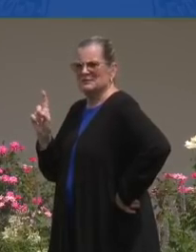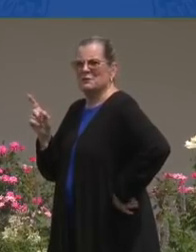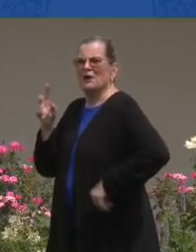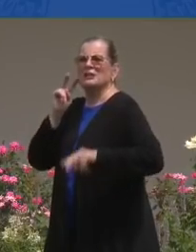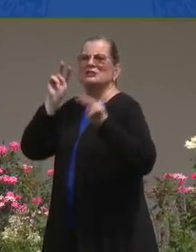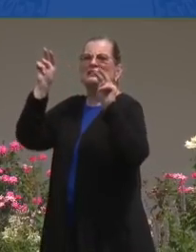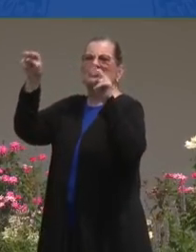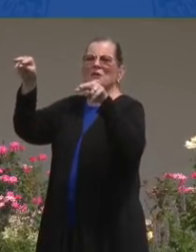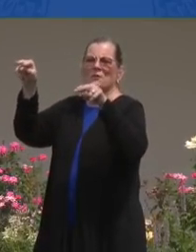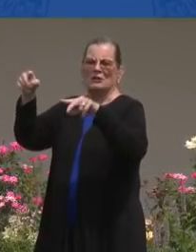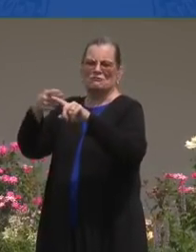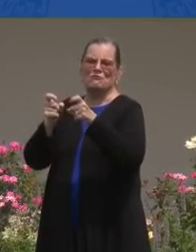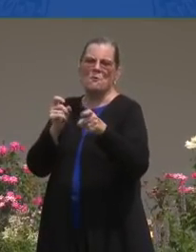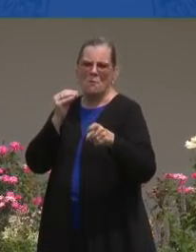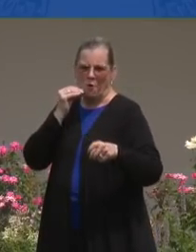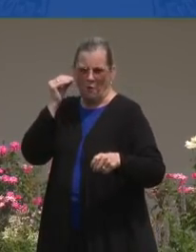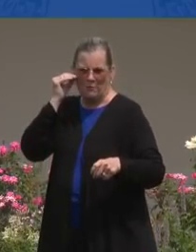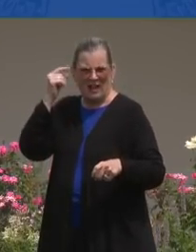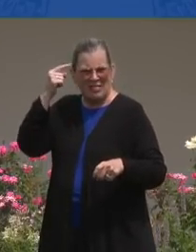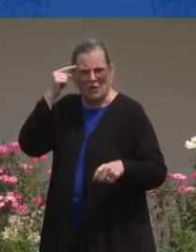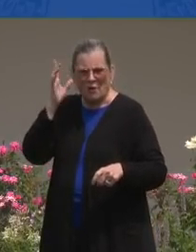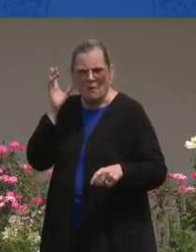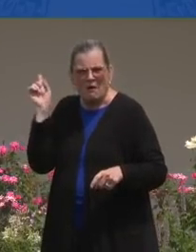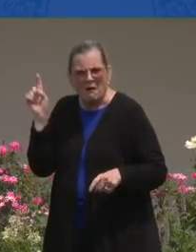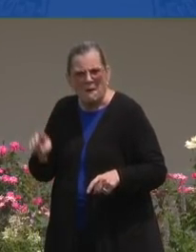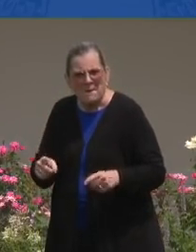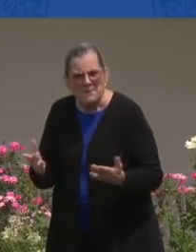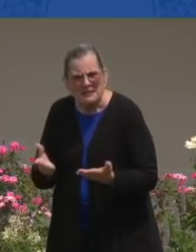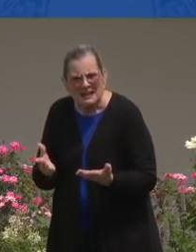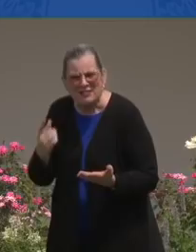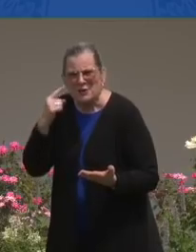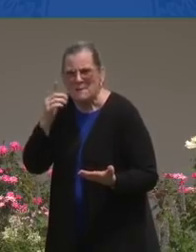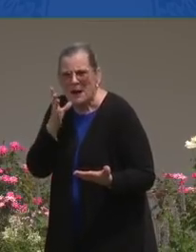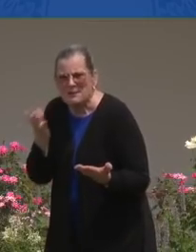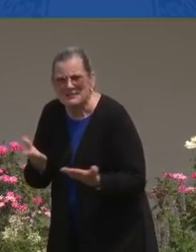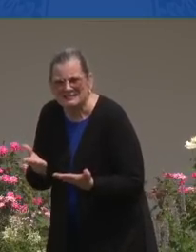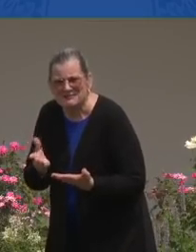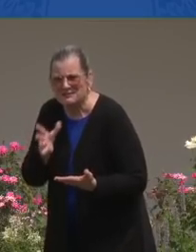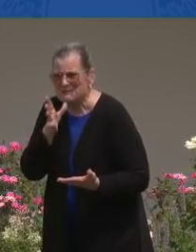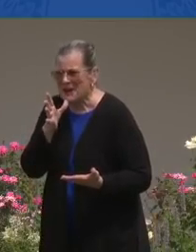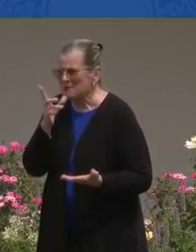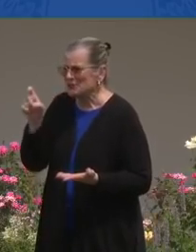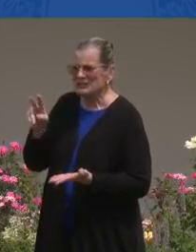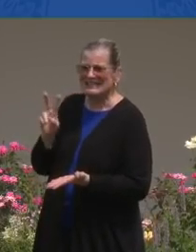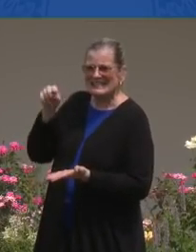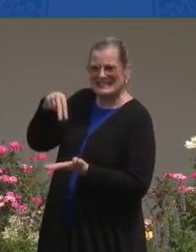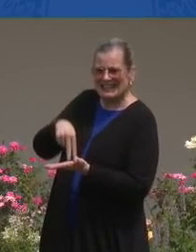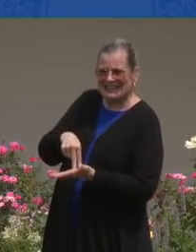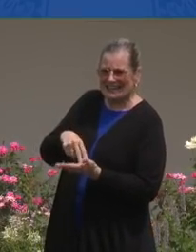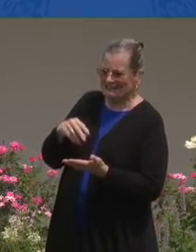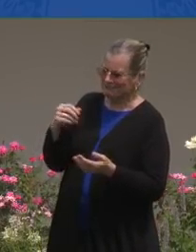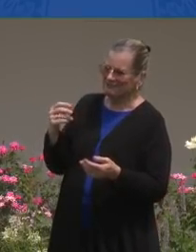I thought you -- looked -- said, Mom, who's out there? I was going to ask her to stand up, but Mom, you can't stand up if you're home.